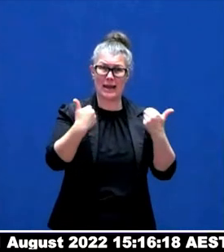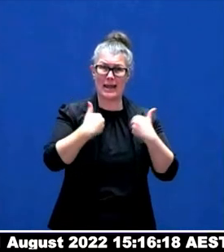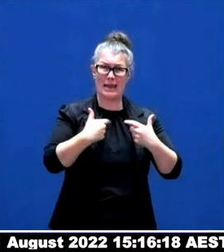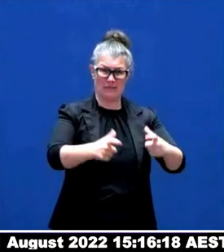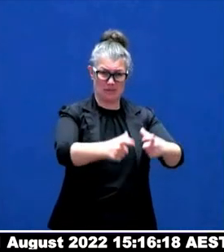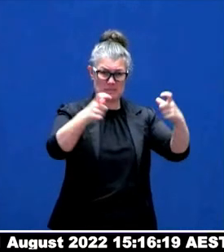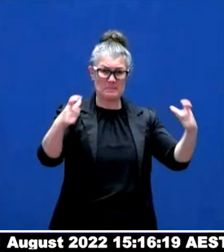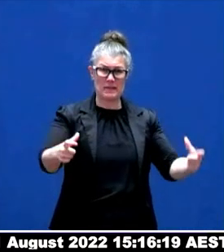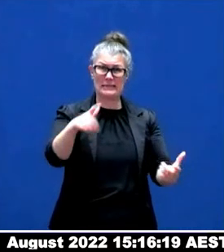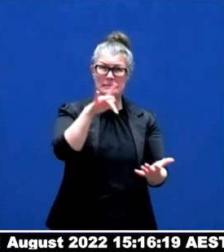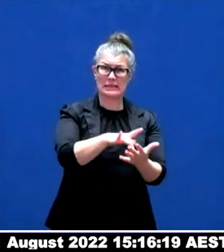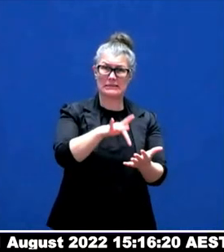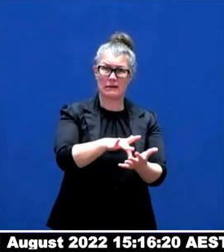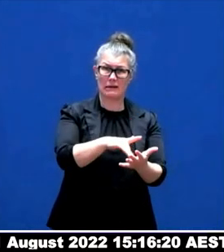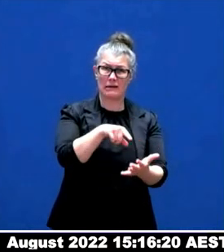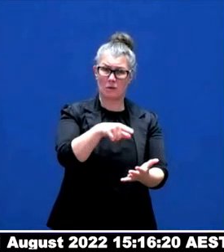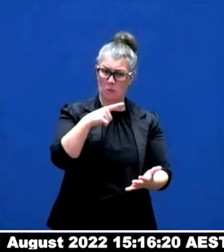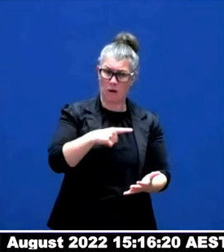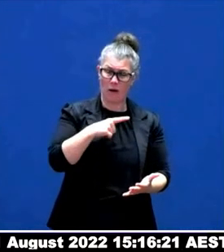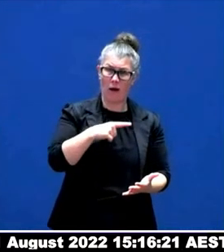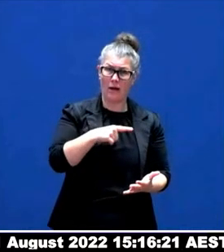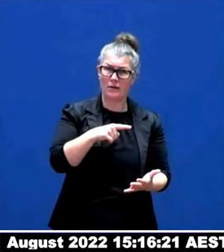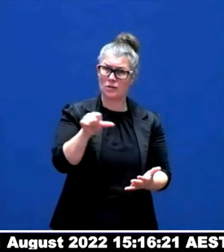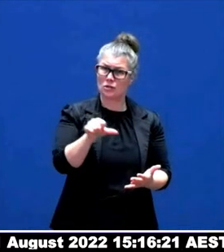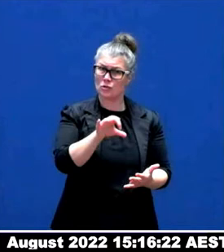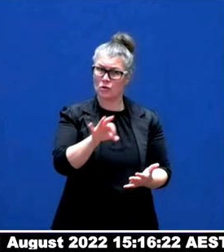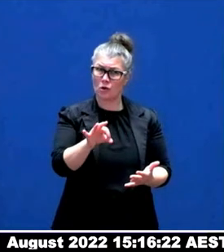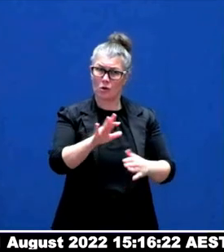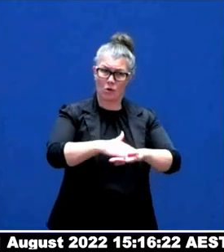should there not be a plan to make sure that that stops happening? Yes, Commissioner.